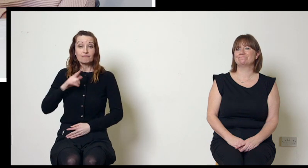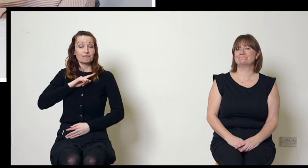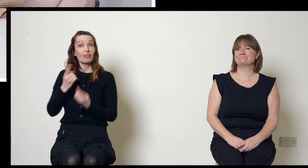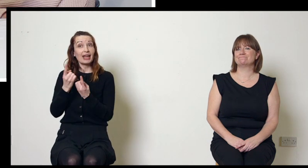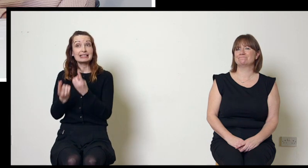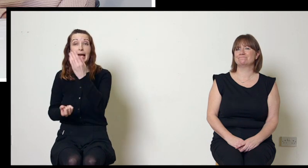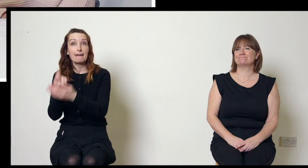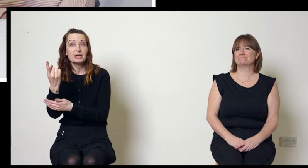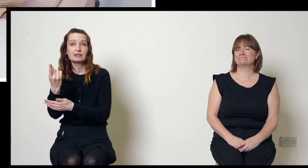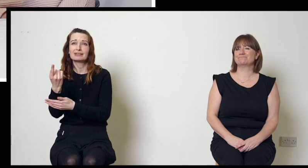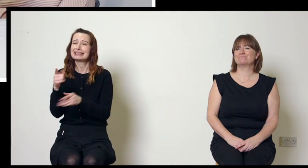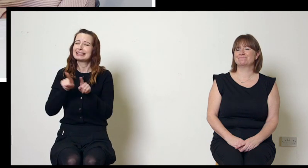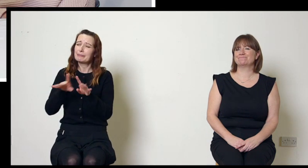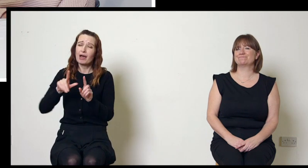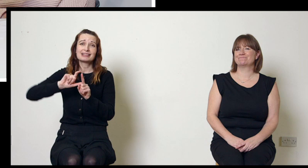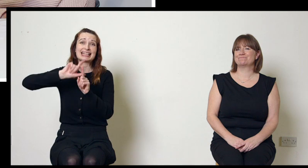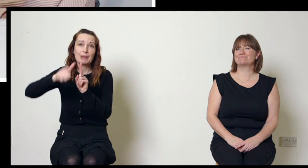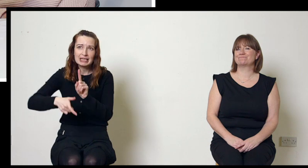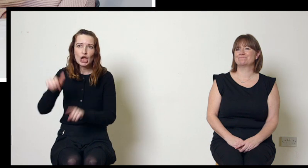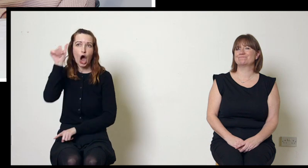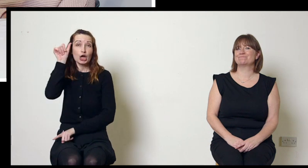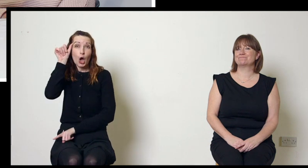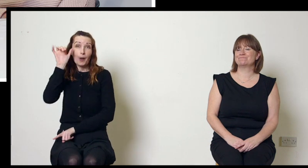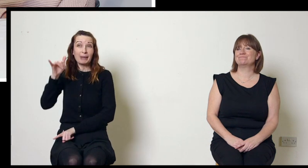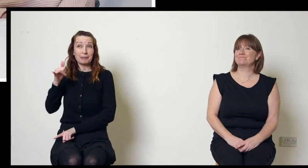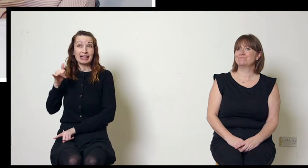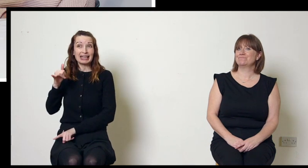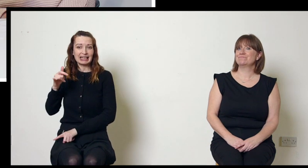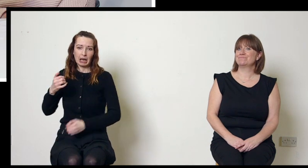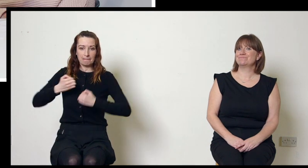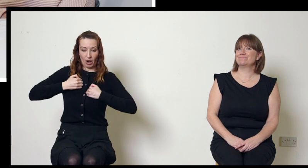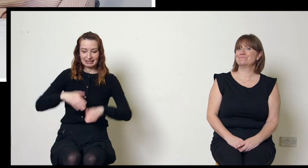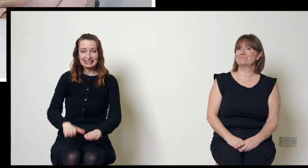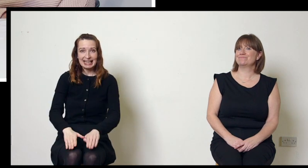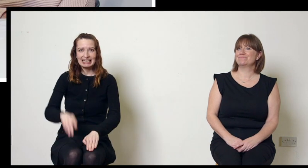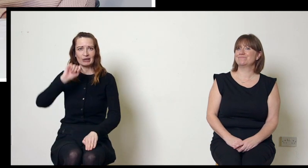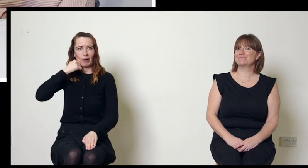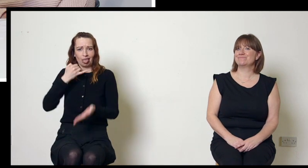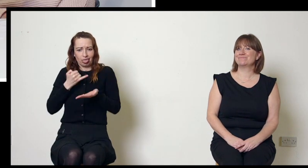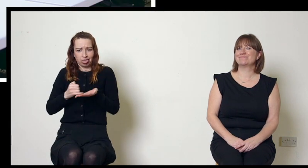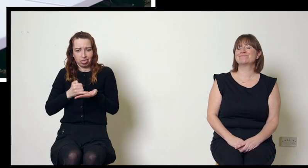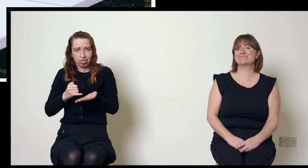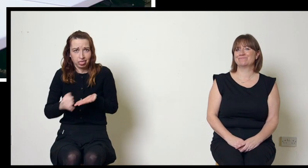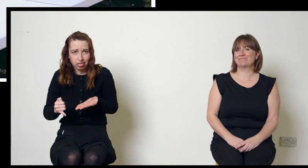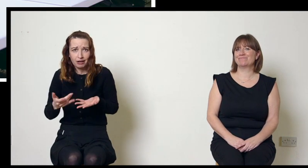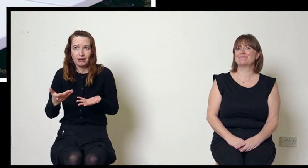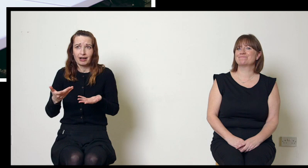And it's the same with disability. I know at some point there might be… My knees might be a bit more rickety than they used to be, and I'm going to need